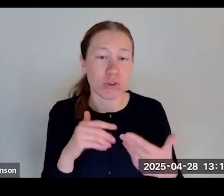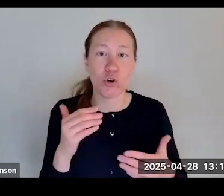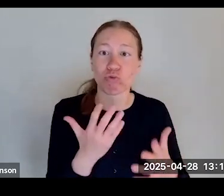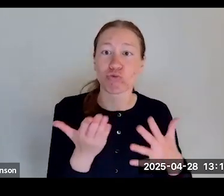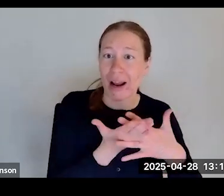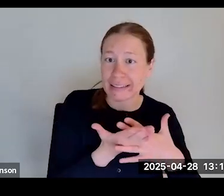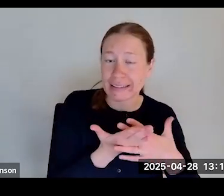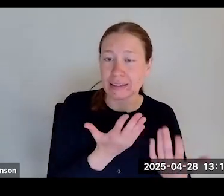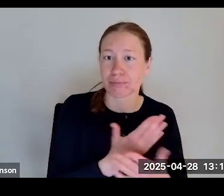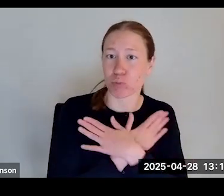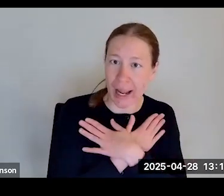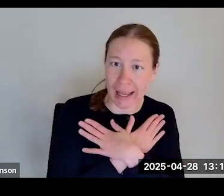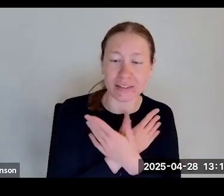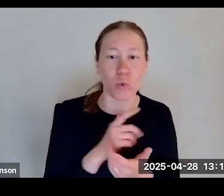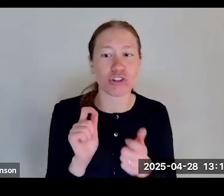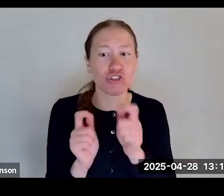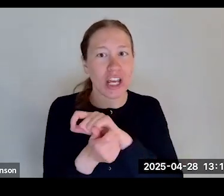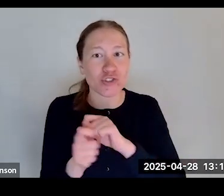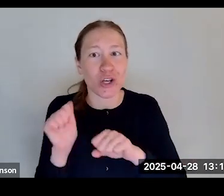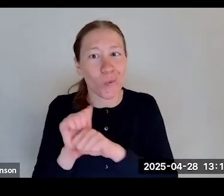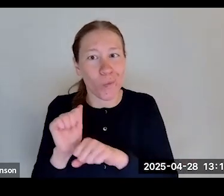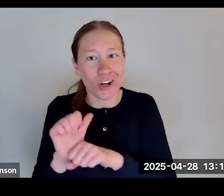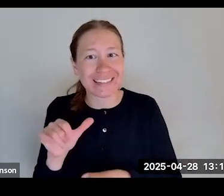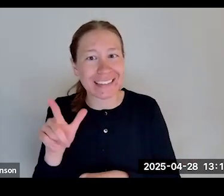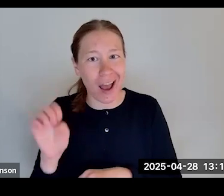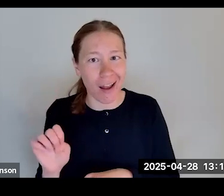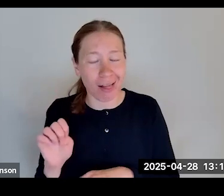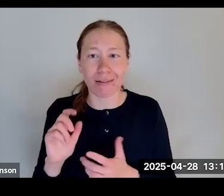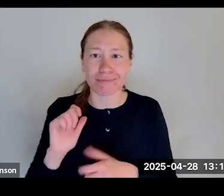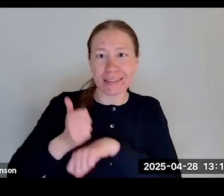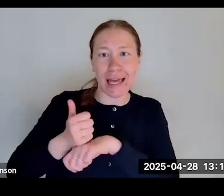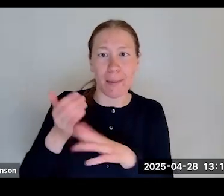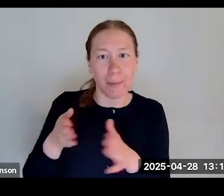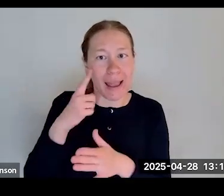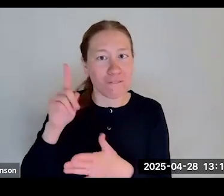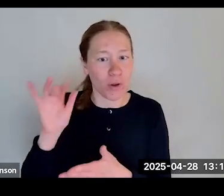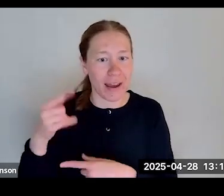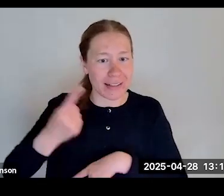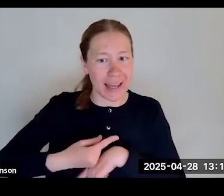So formatting the data plan for transitional tasks that reduce the duration of repetitive movements